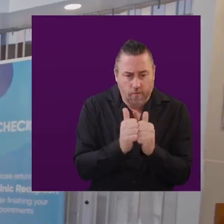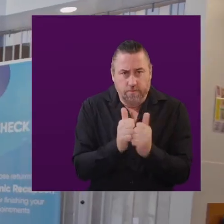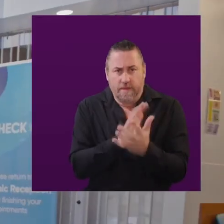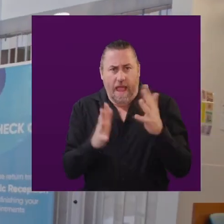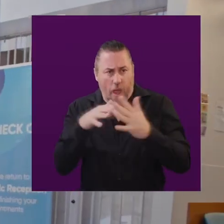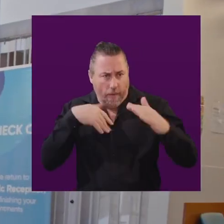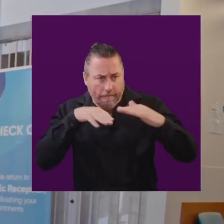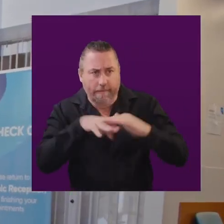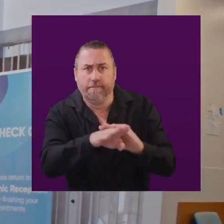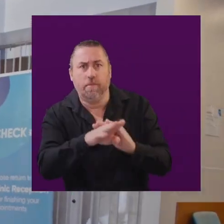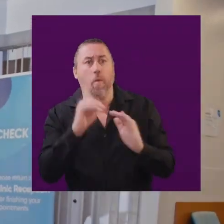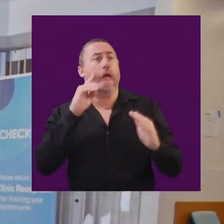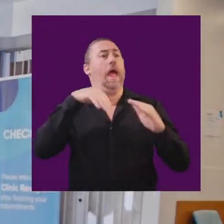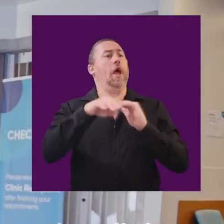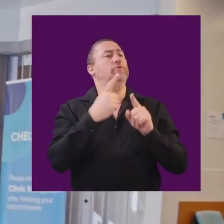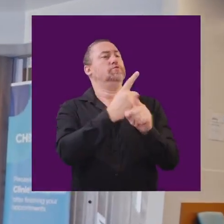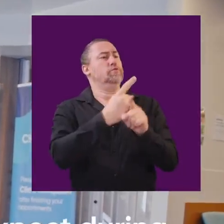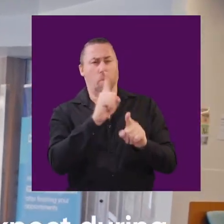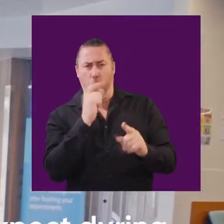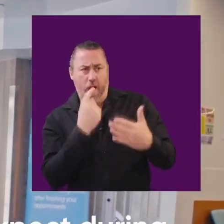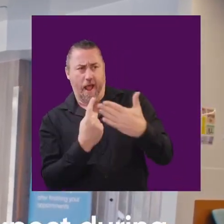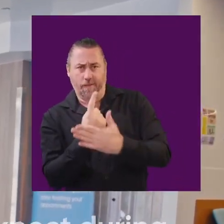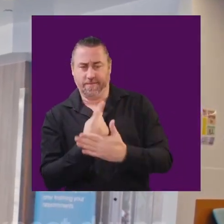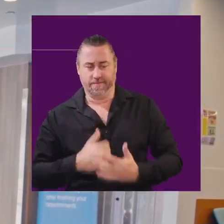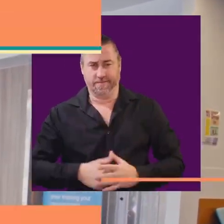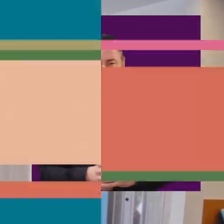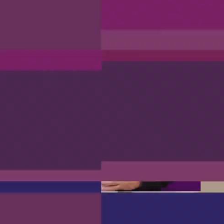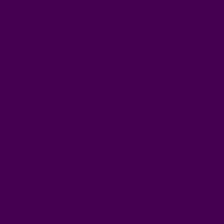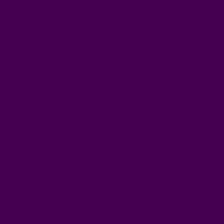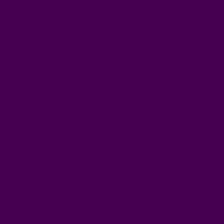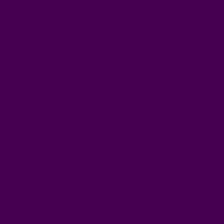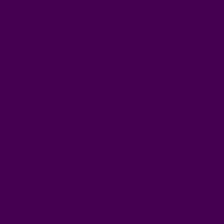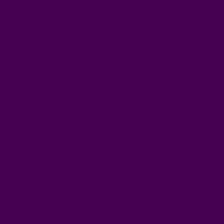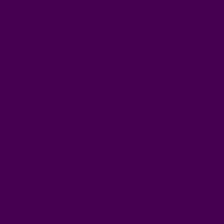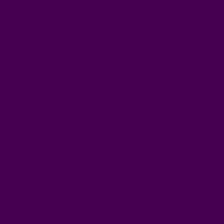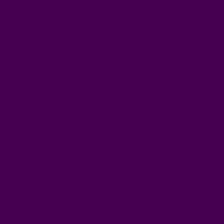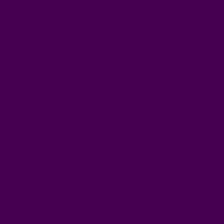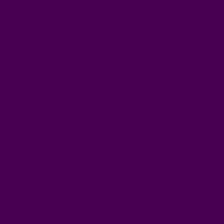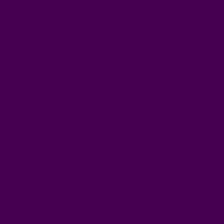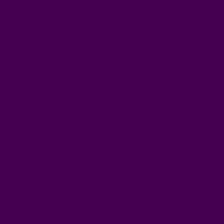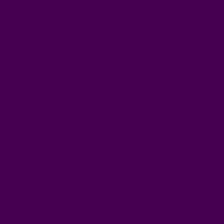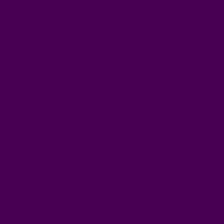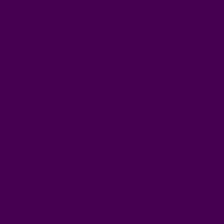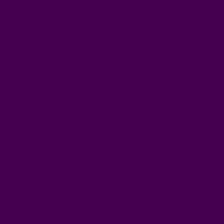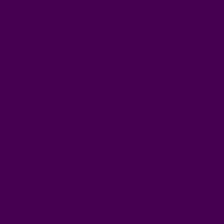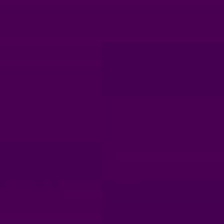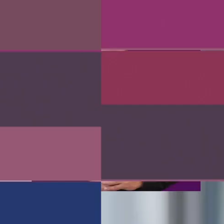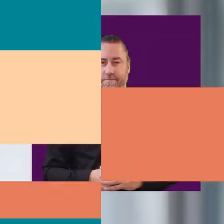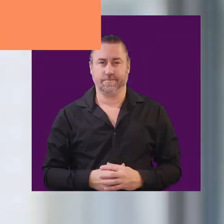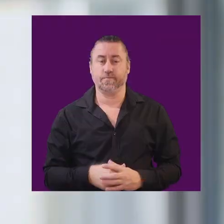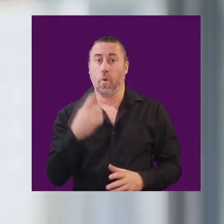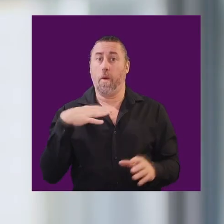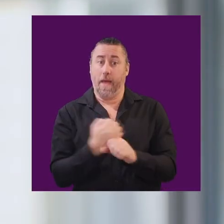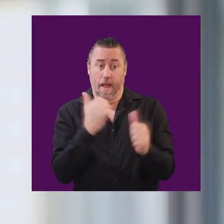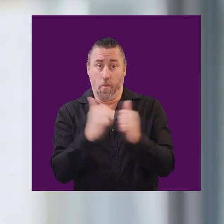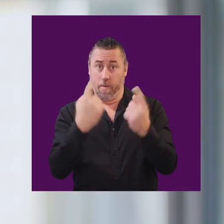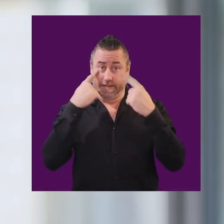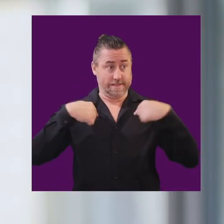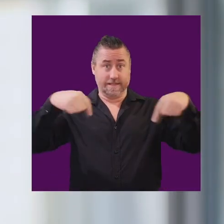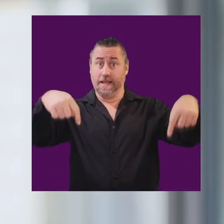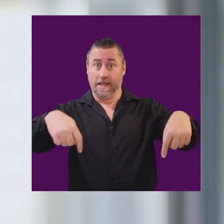how to get to the clinic, and what to expect during your visit. So, to make an appointment for